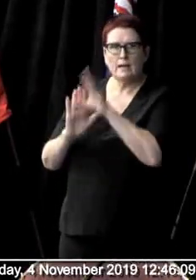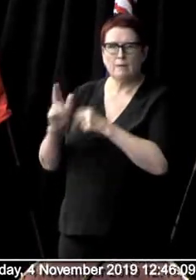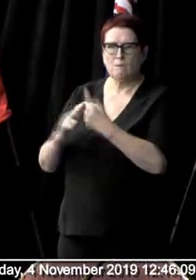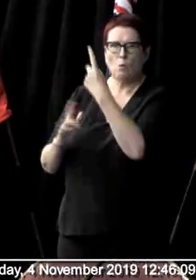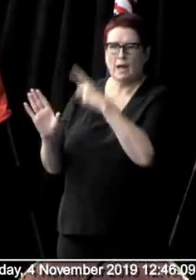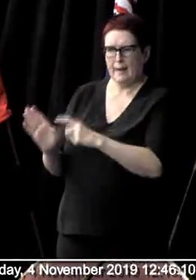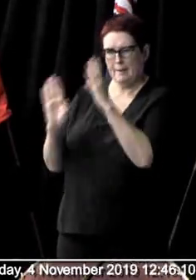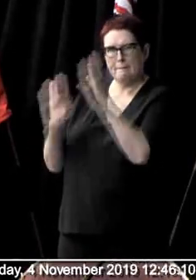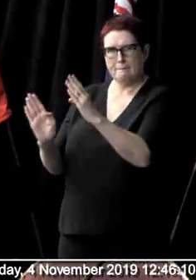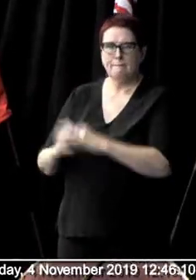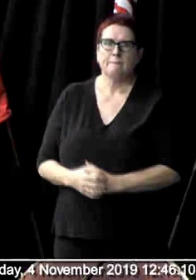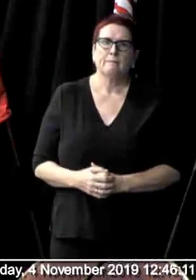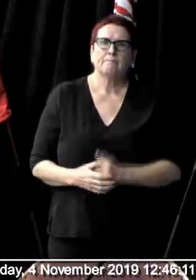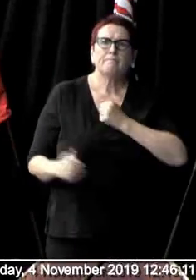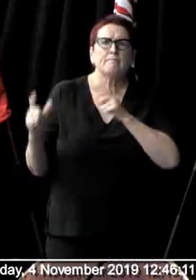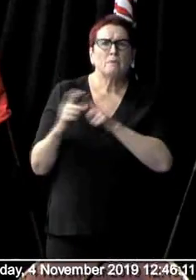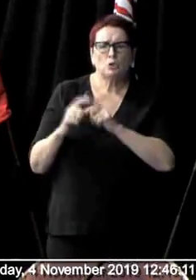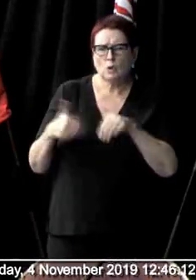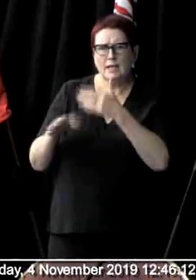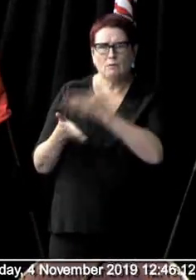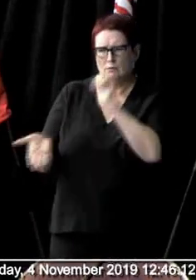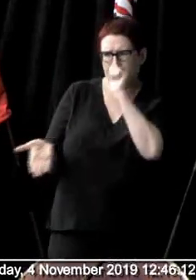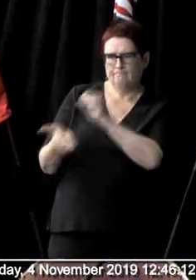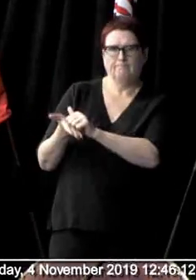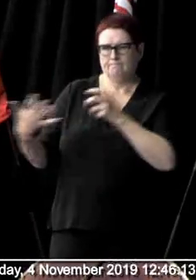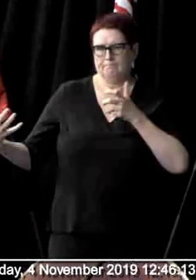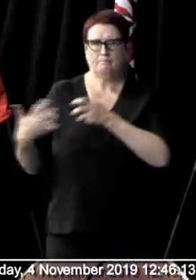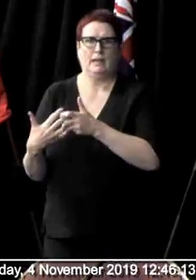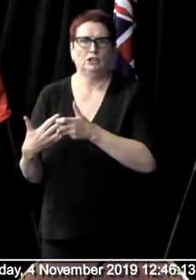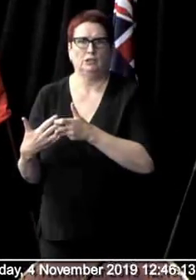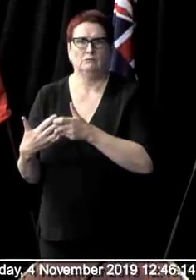She was always given work that was appropriate. It wasn’t dumbed down.